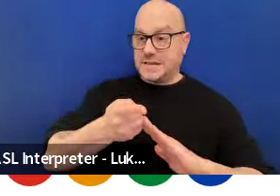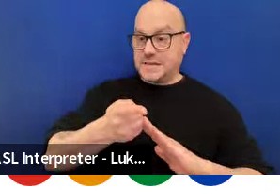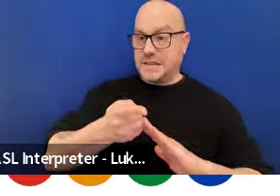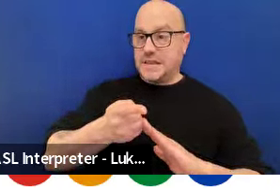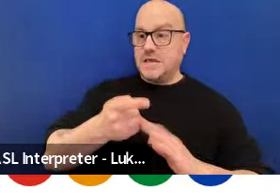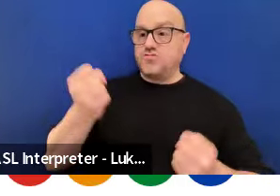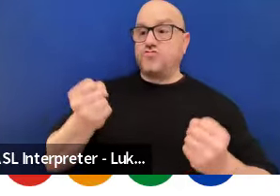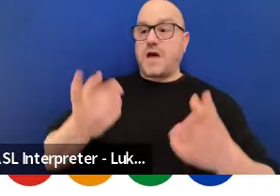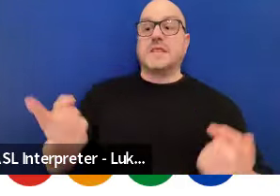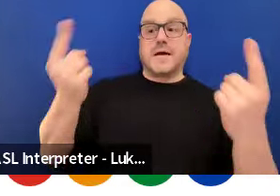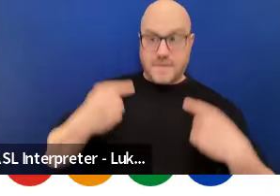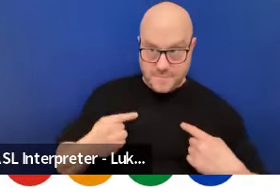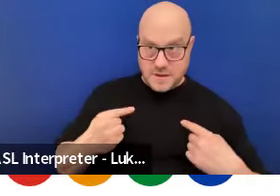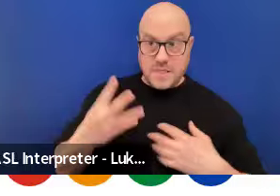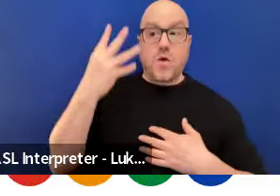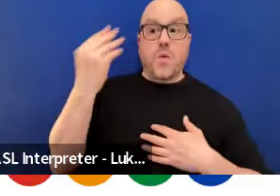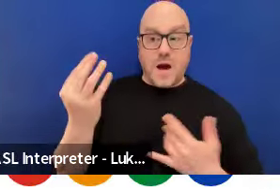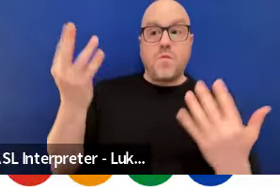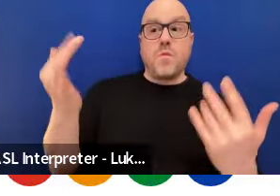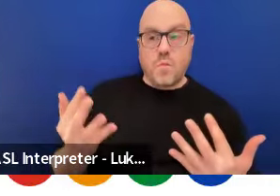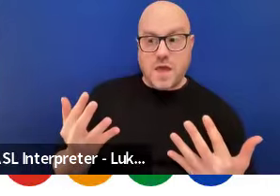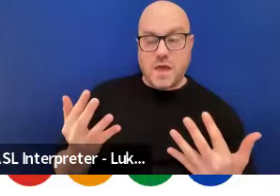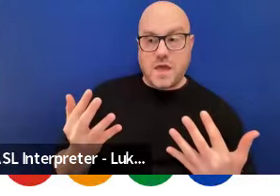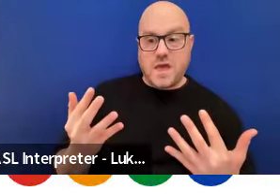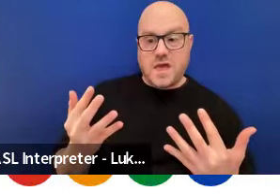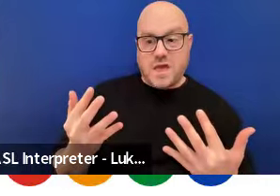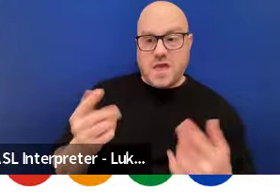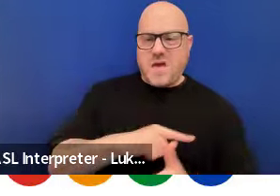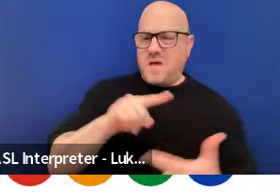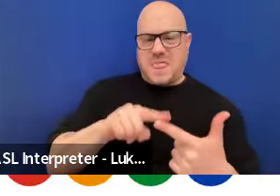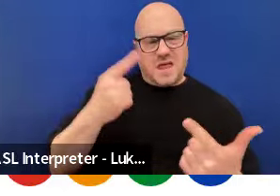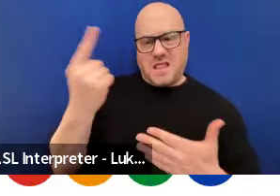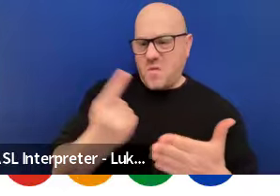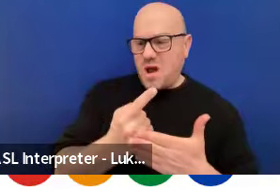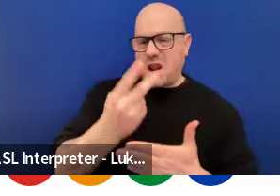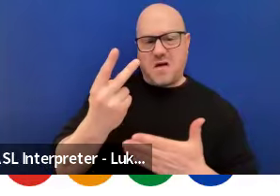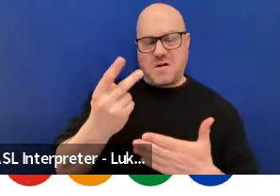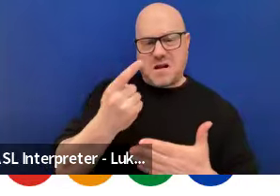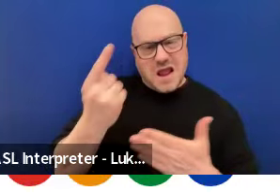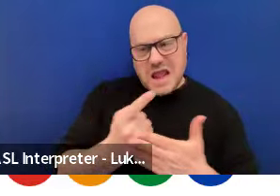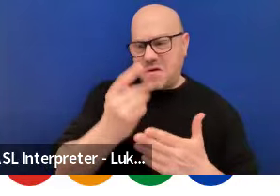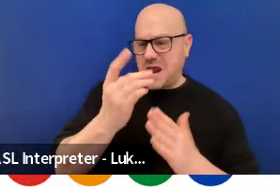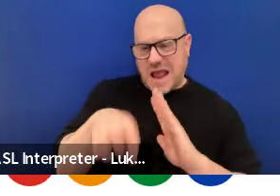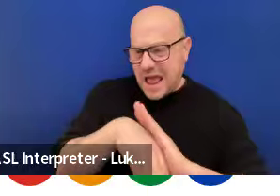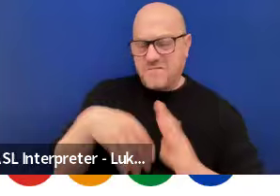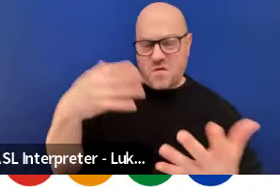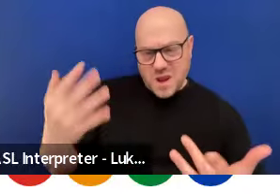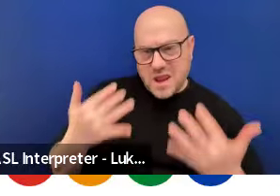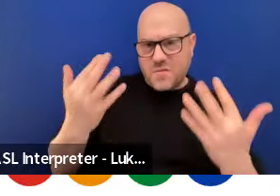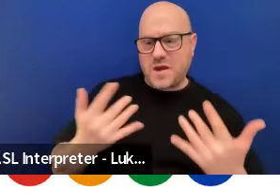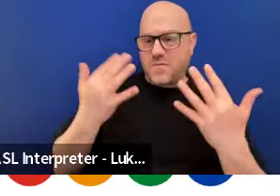MY SECOND QUESTION WAS -- CONSUMERS GET CALLED TEN MINUTES EARLY THEY ARE ON THE WAY. THEY GO OUTSIDE AND WITHIN TEN